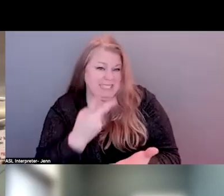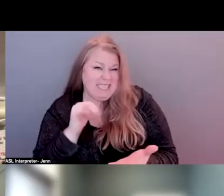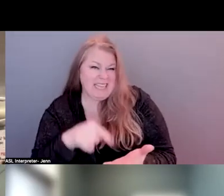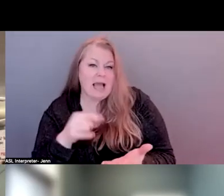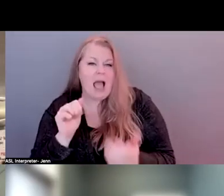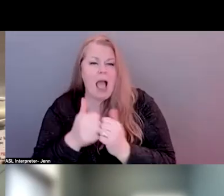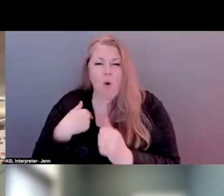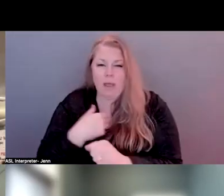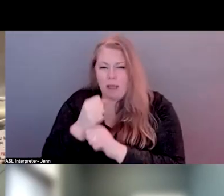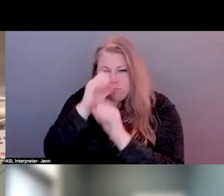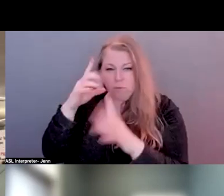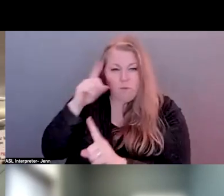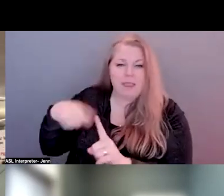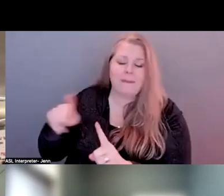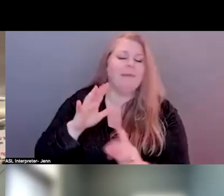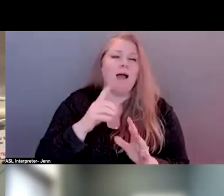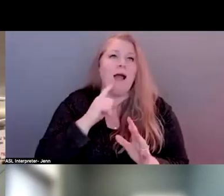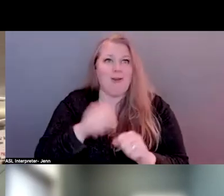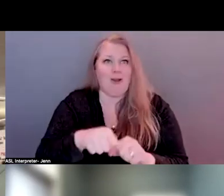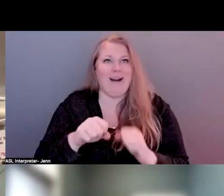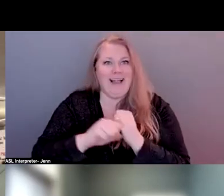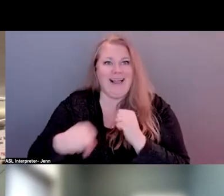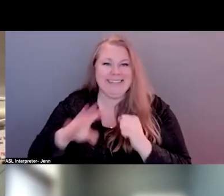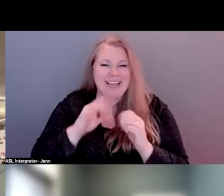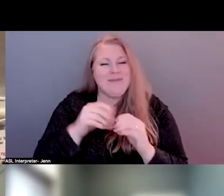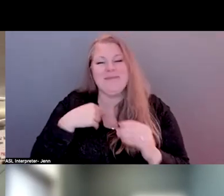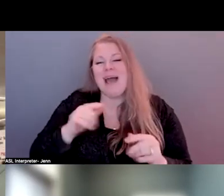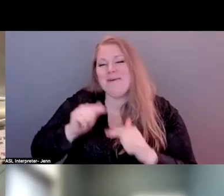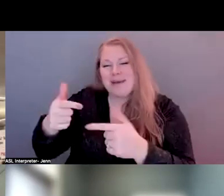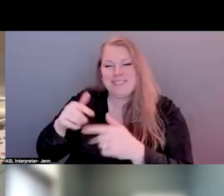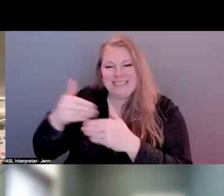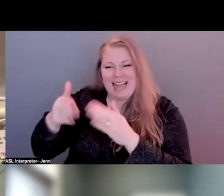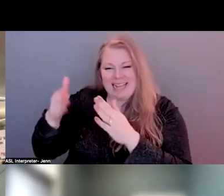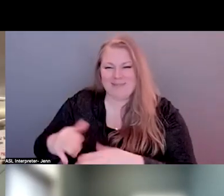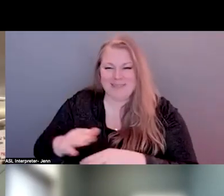There is so much more but I'll pass it to the next person. Thank you so much, Dylan.